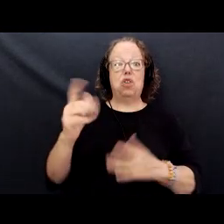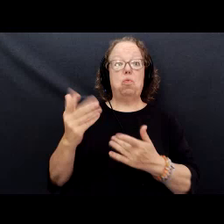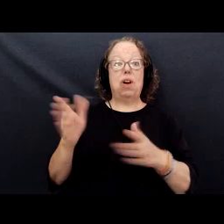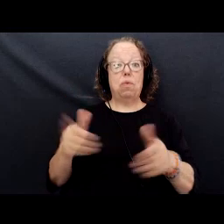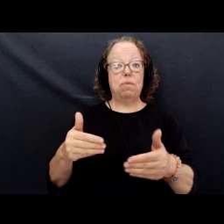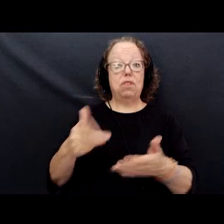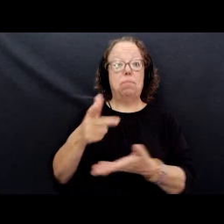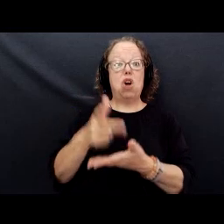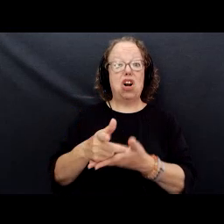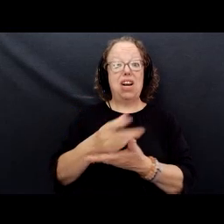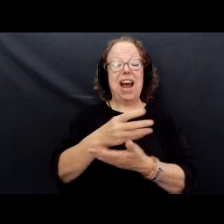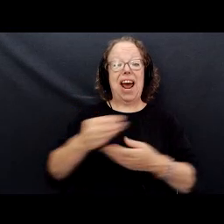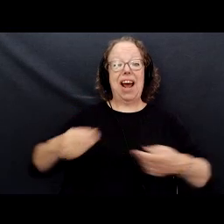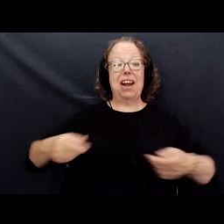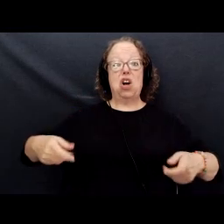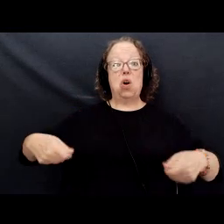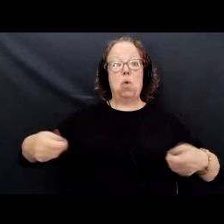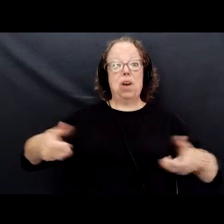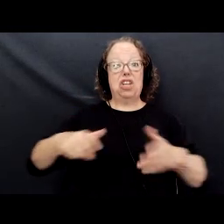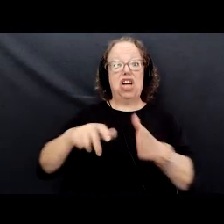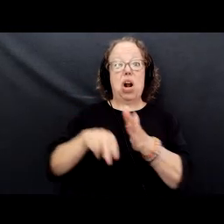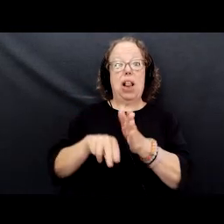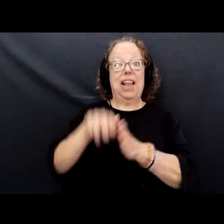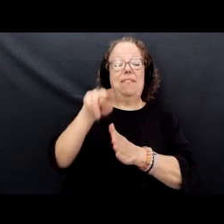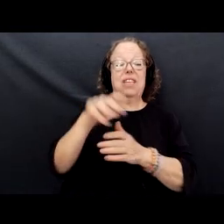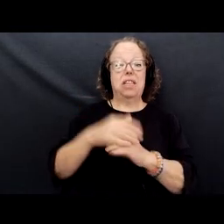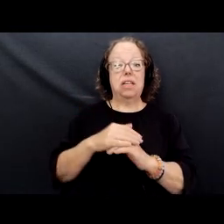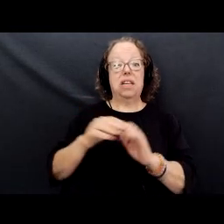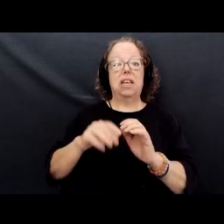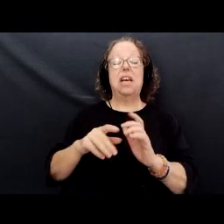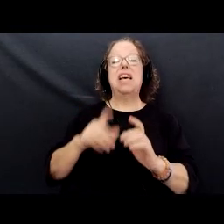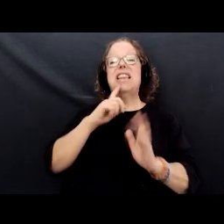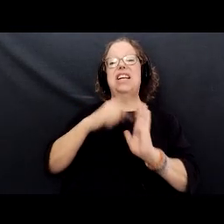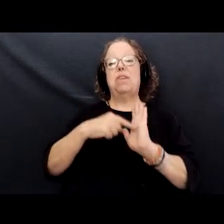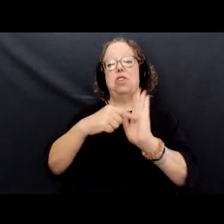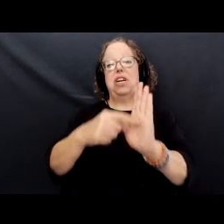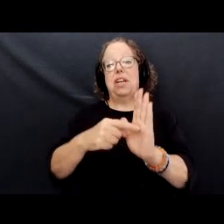and wheelchair lifts. These modifications demonstrate a commitment to accessibility.